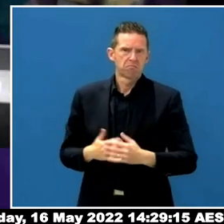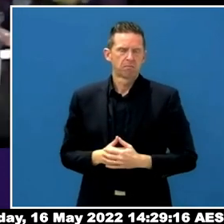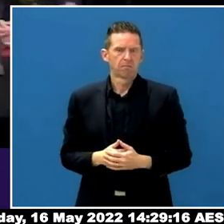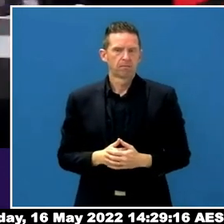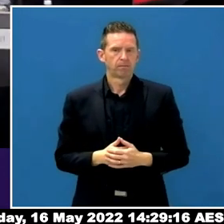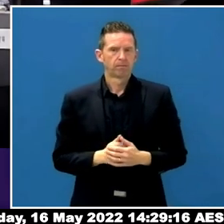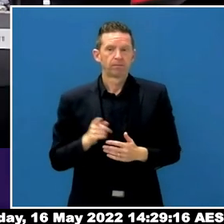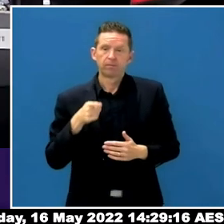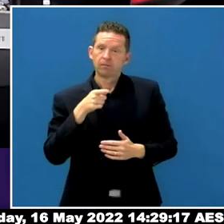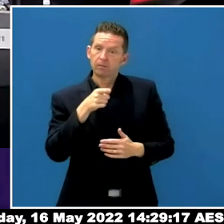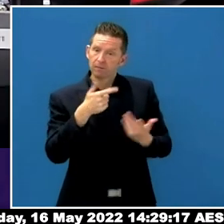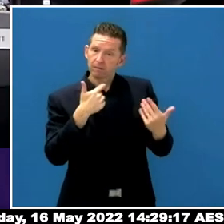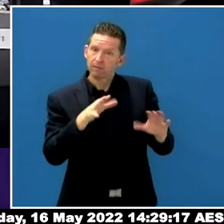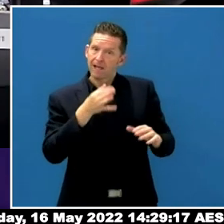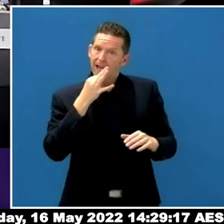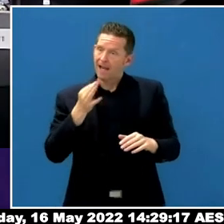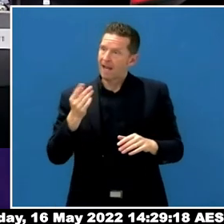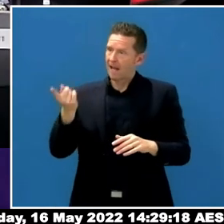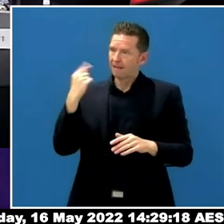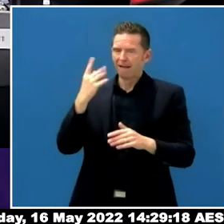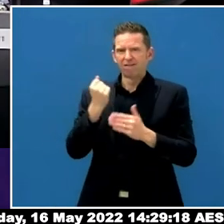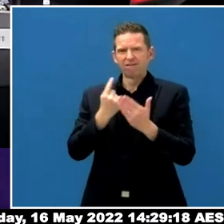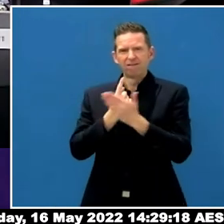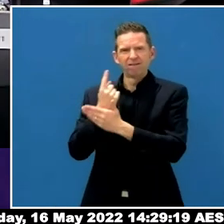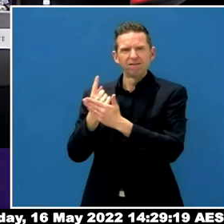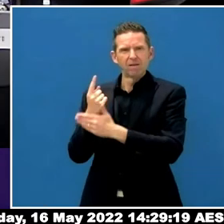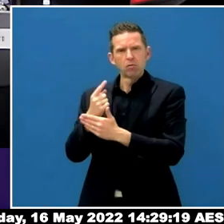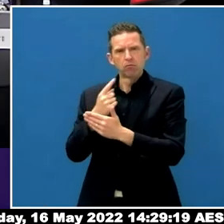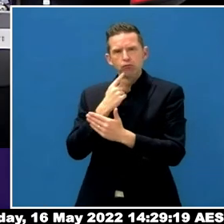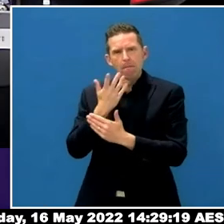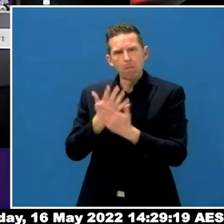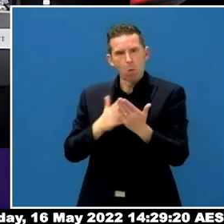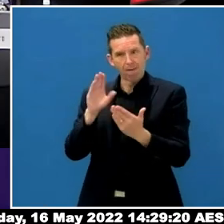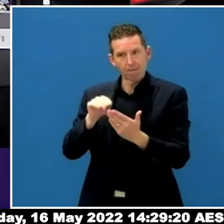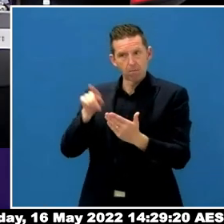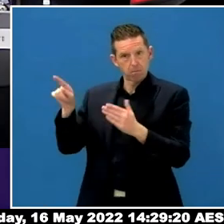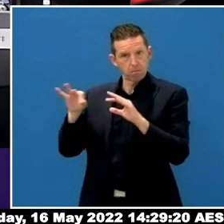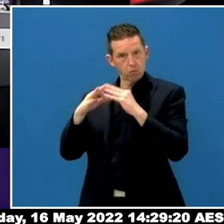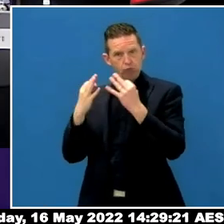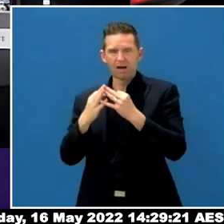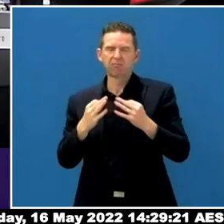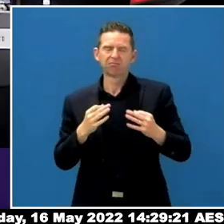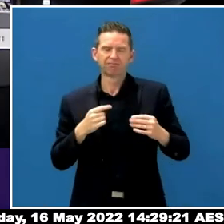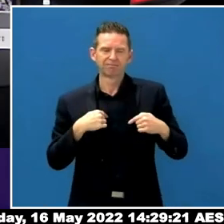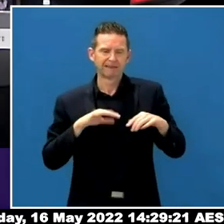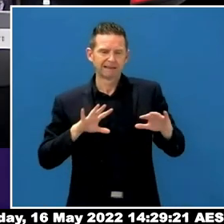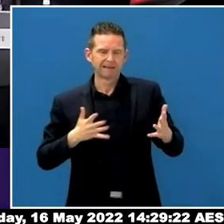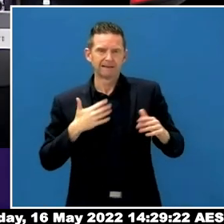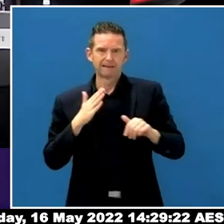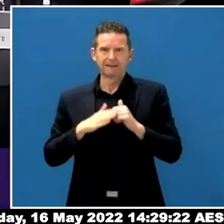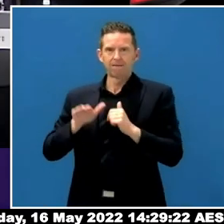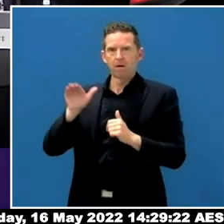No, I hadn't. MR FOGARTY: In terms of the one-on-one support or ratio, did you